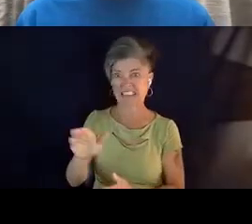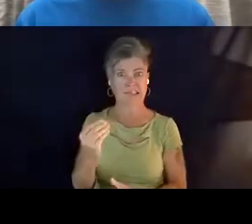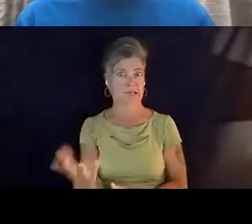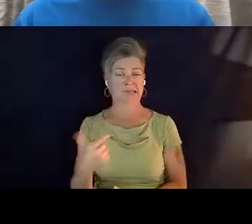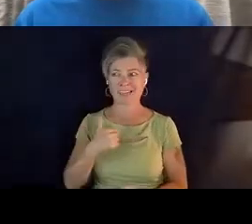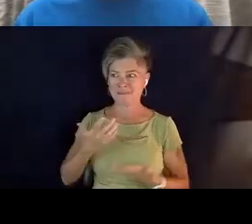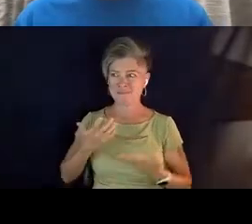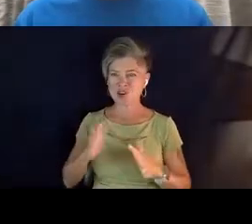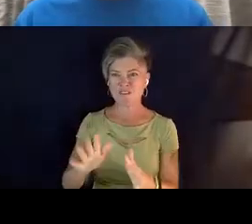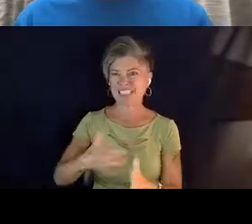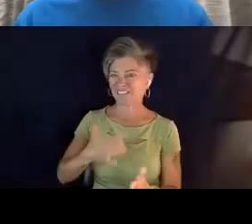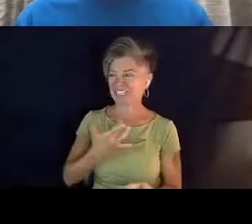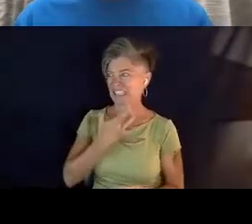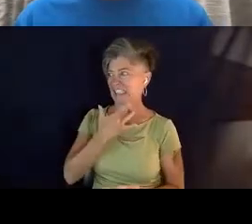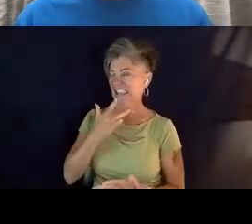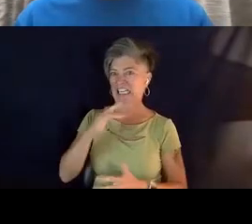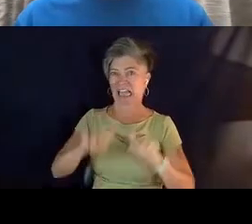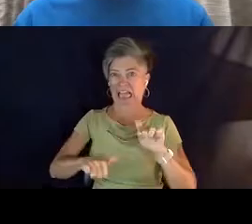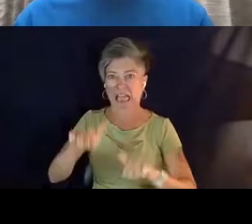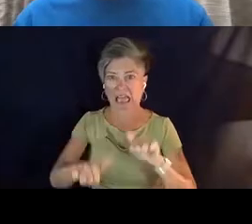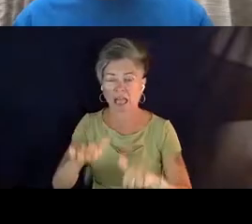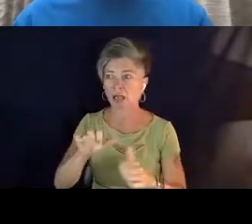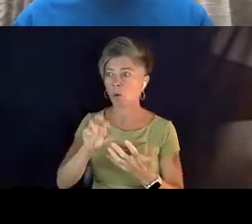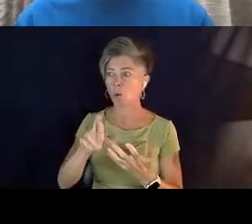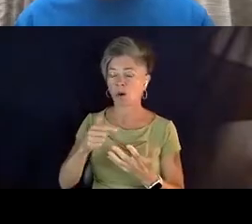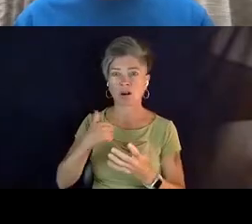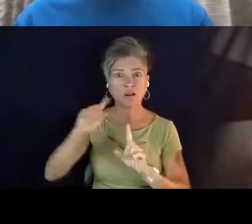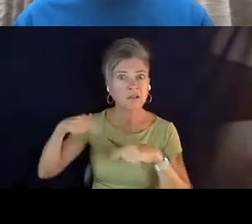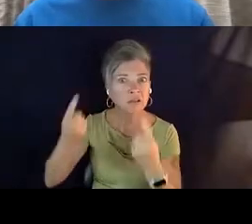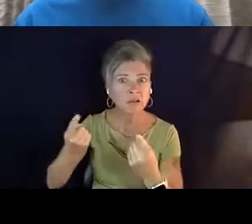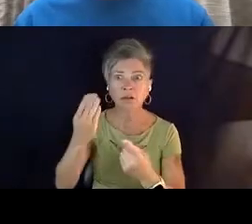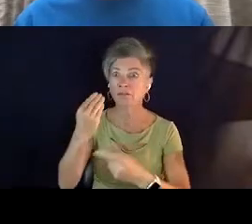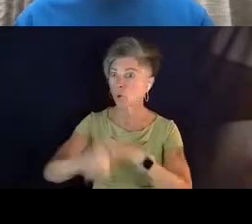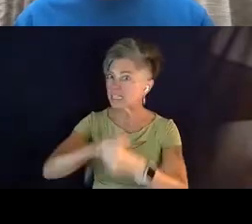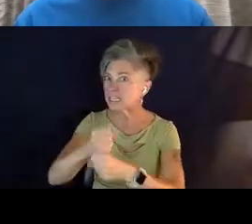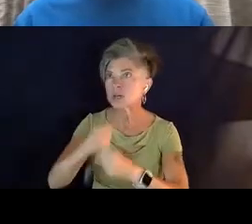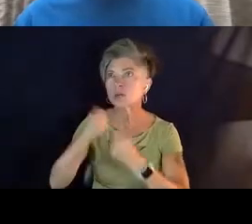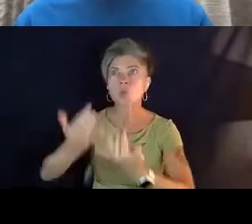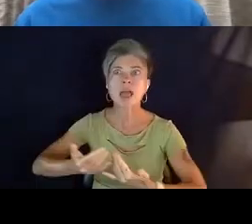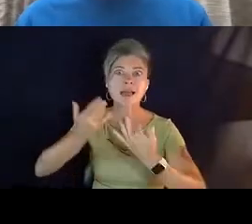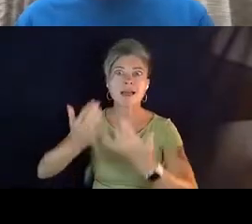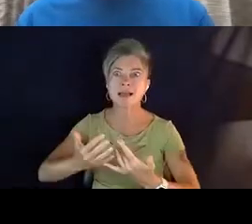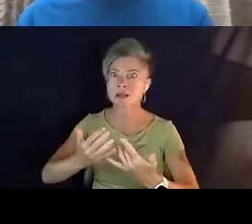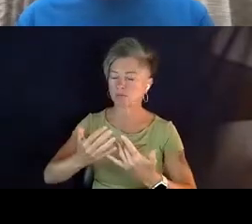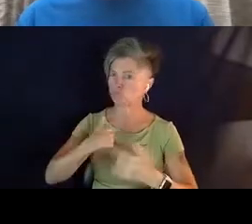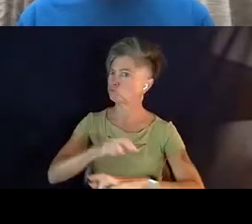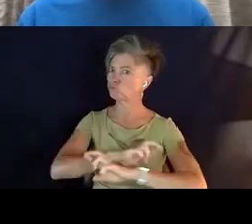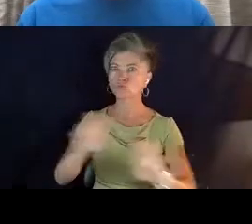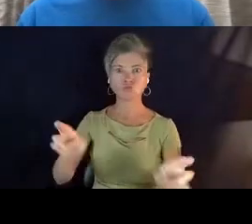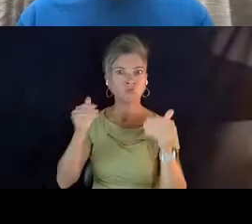or, "I've been waiting for this for 14 years, I really wanna get started as soon as possible." So those are good things to bring up.